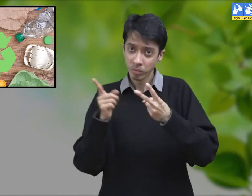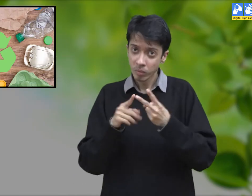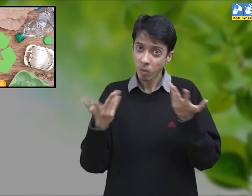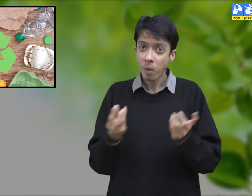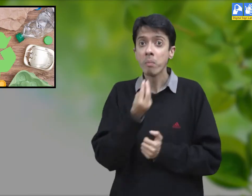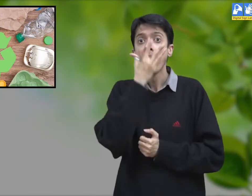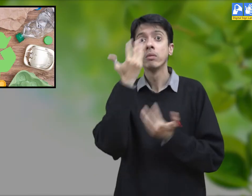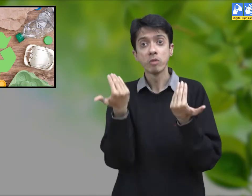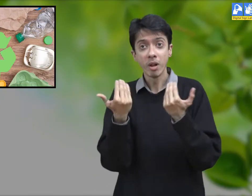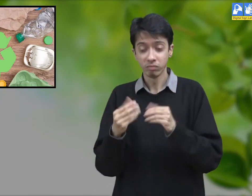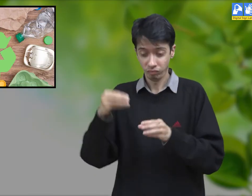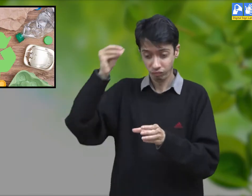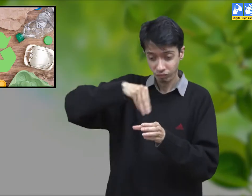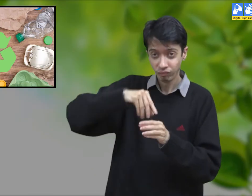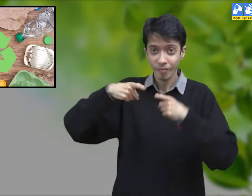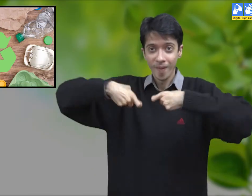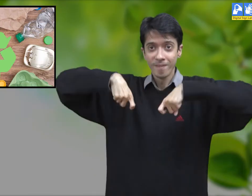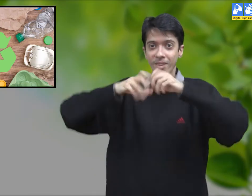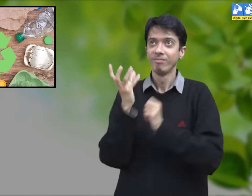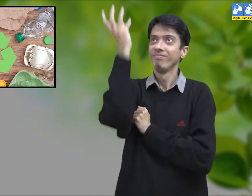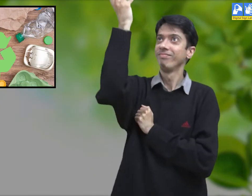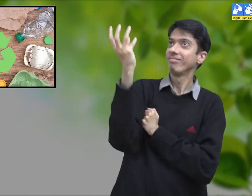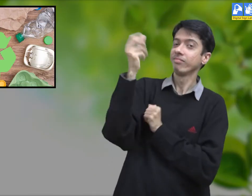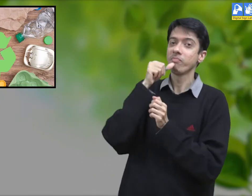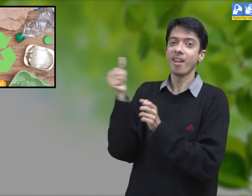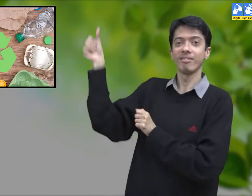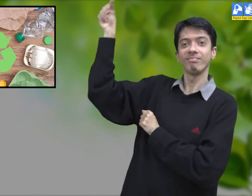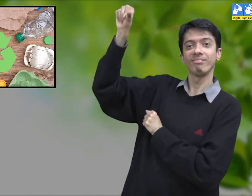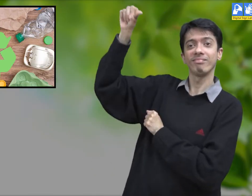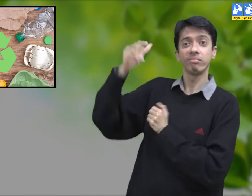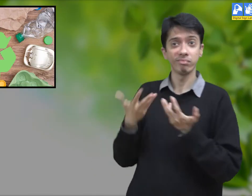We can use that as a flower pot.